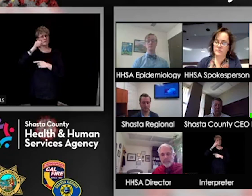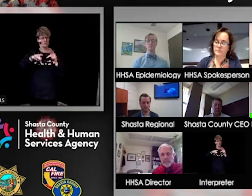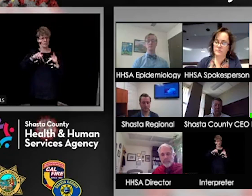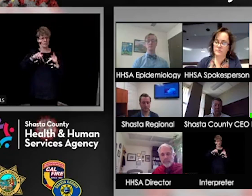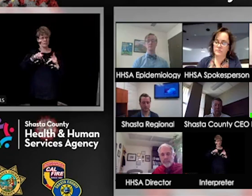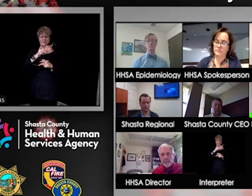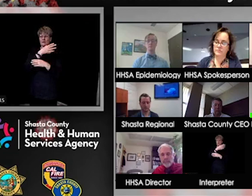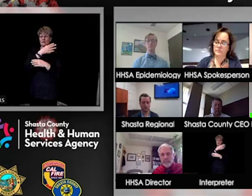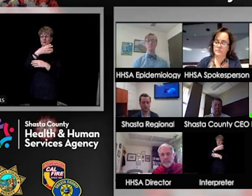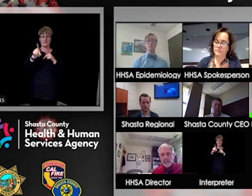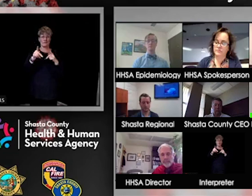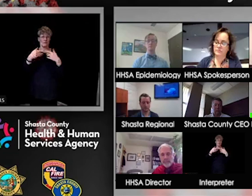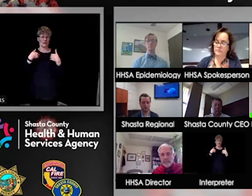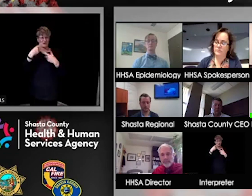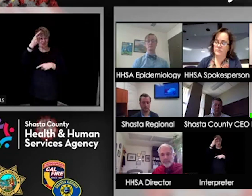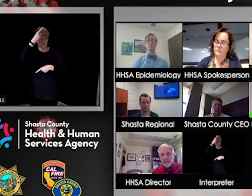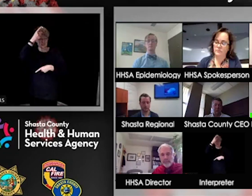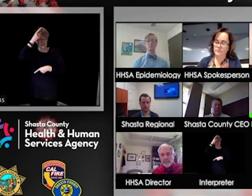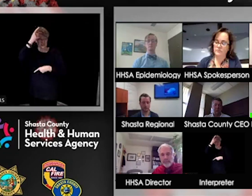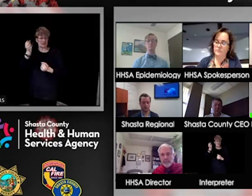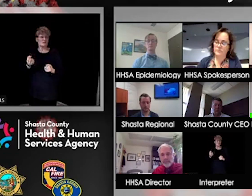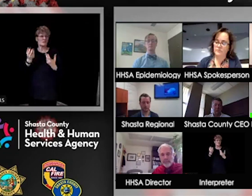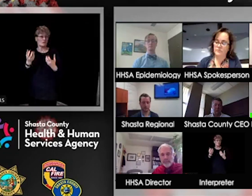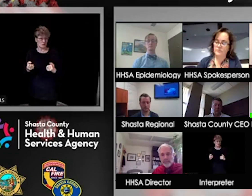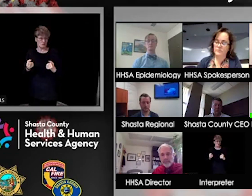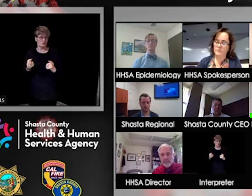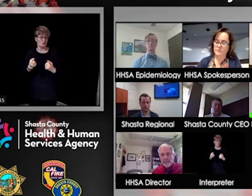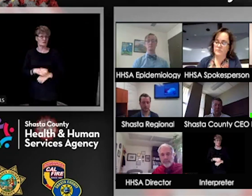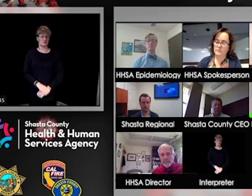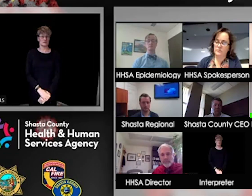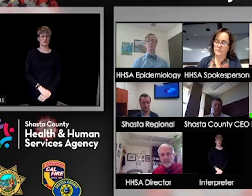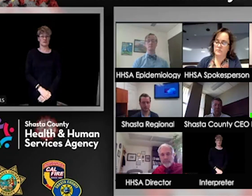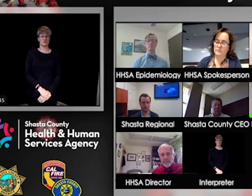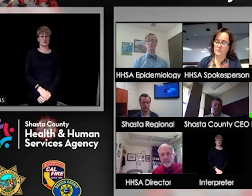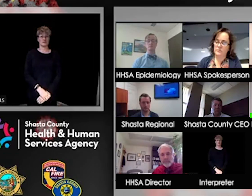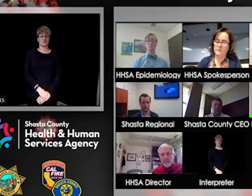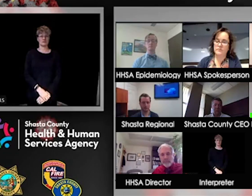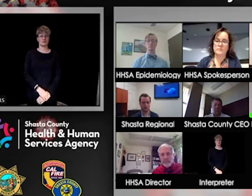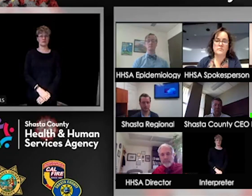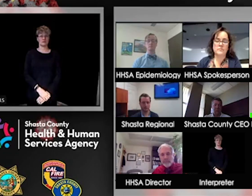for those groups is going to be different than the general public. We need to ensure